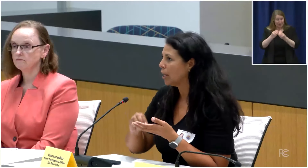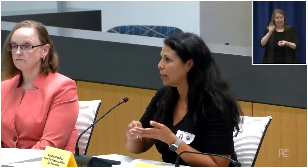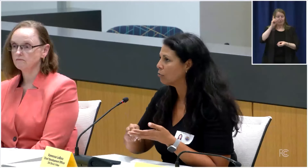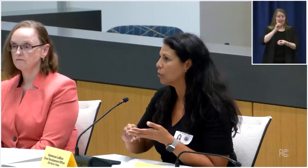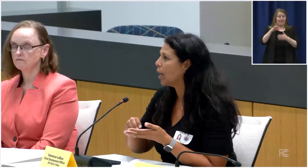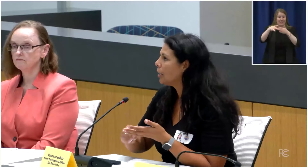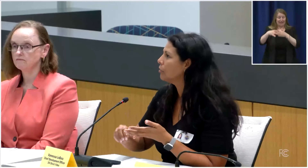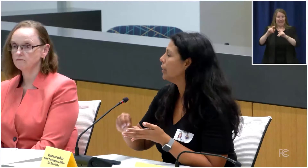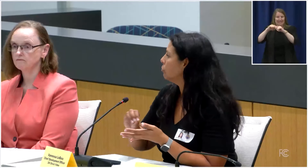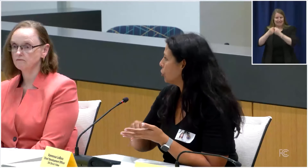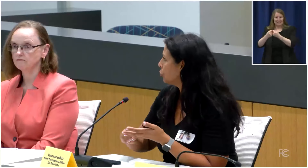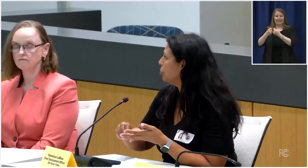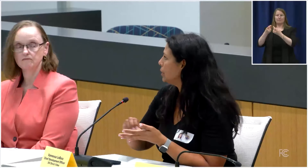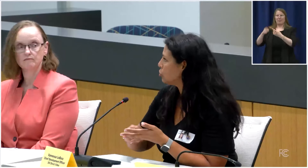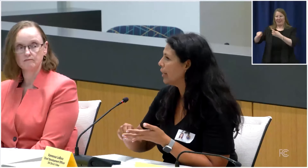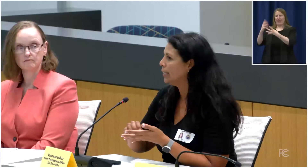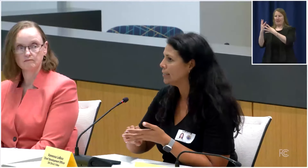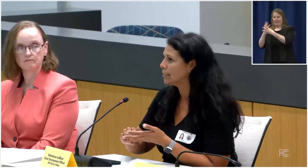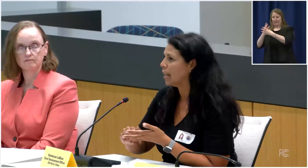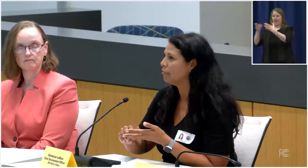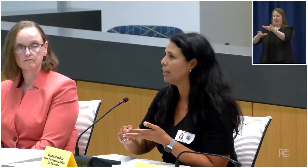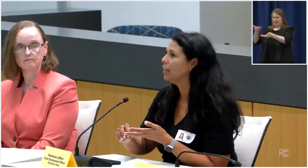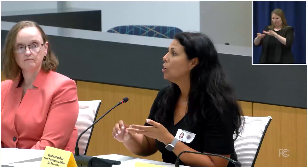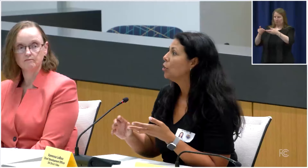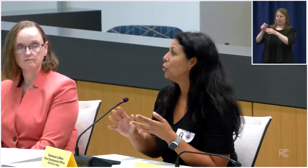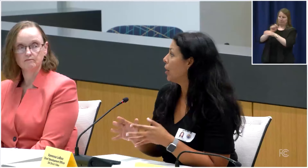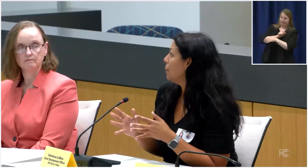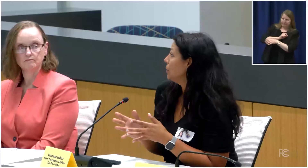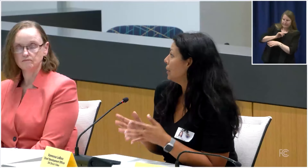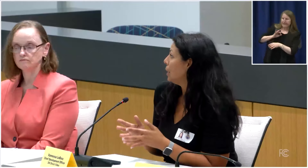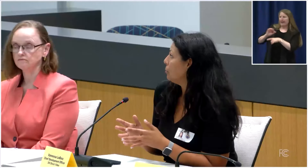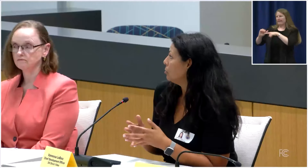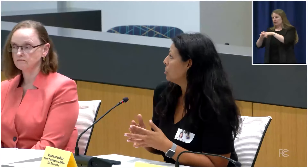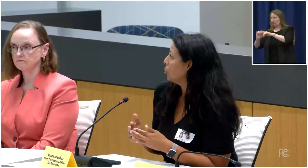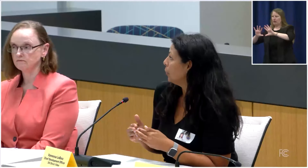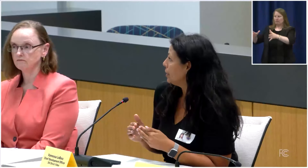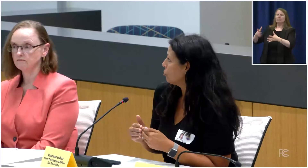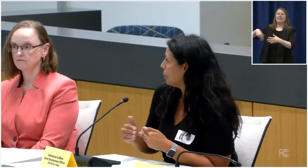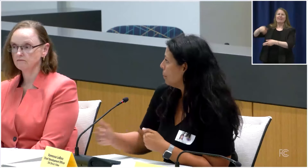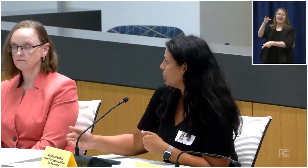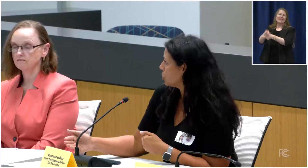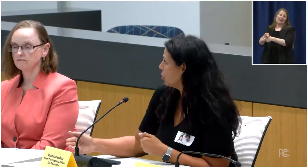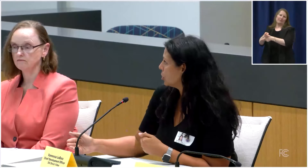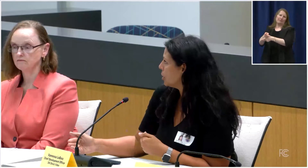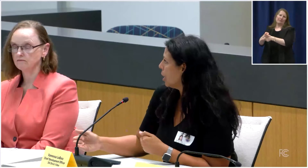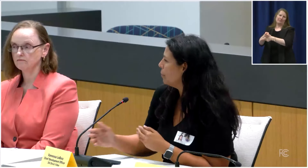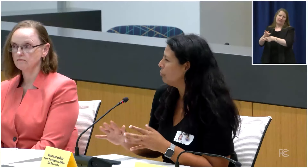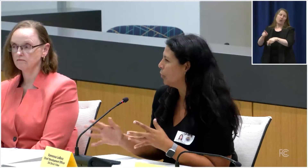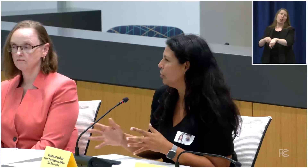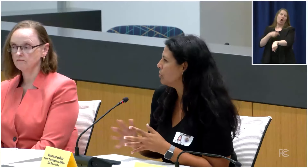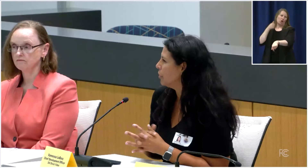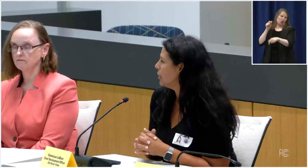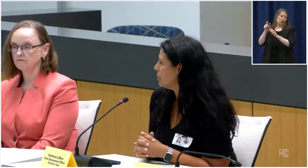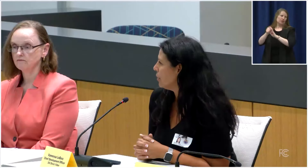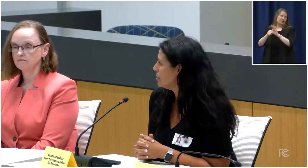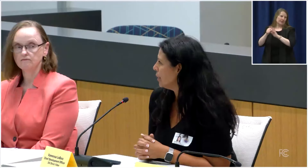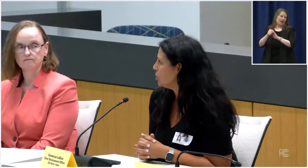COMPARED TO THAT 50 OR 70%. SO WHEN YOU'RE USING DEAF-LED ORGANIZATIONS AND TEAMS TO DO THAT HIRING, RECRUITMENT, TRAINING AND